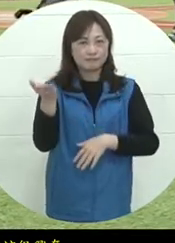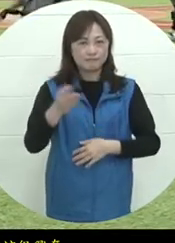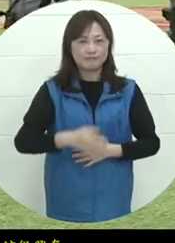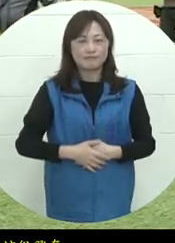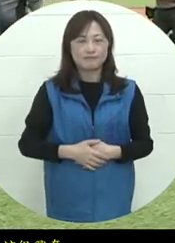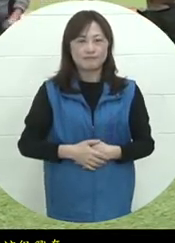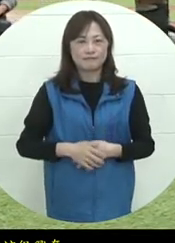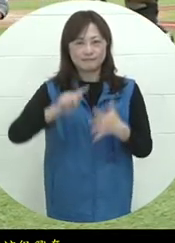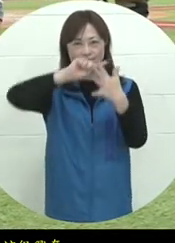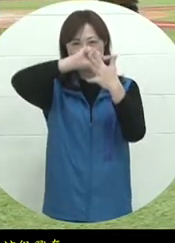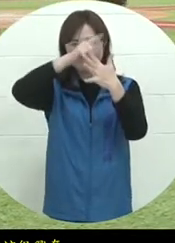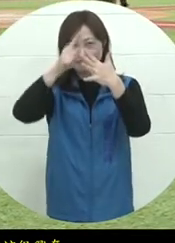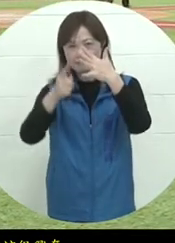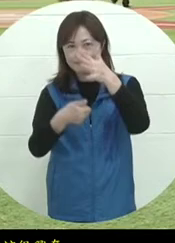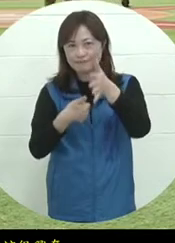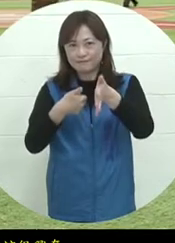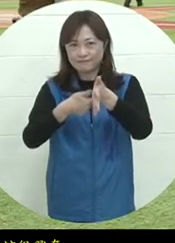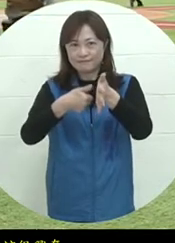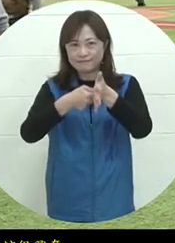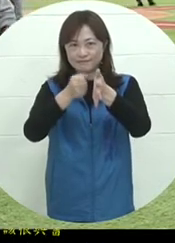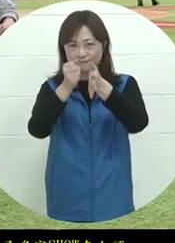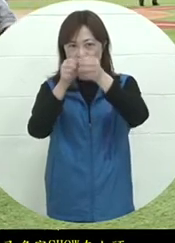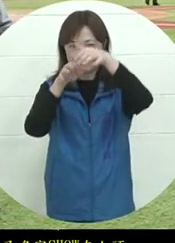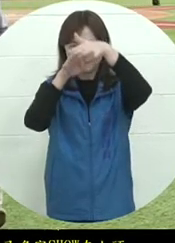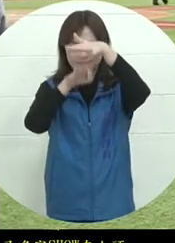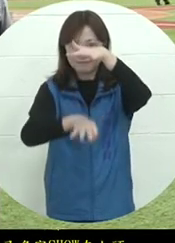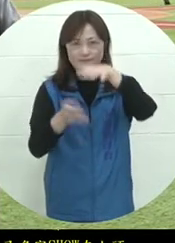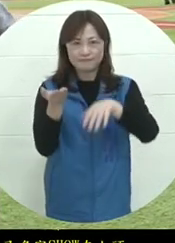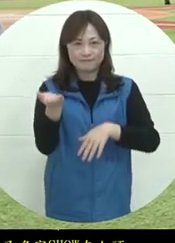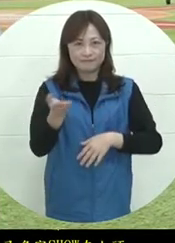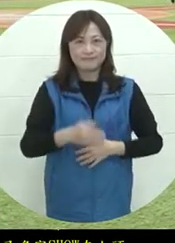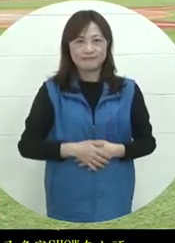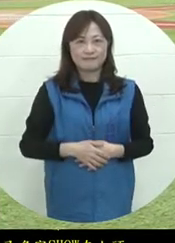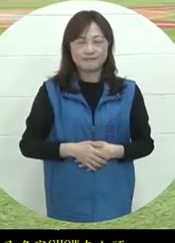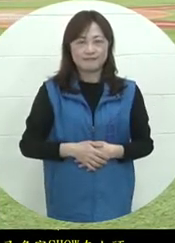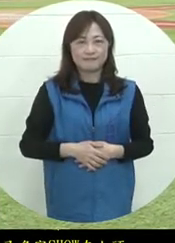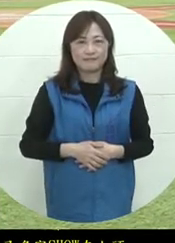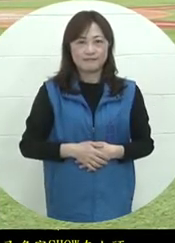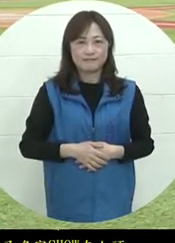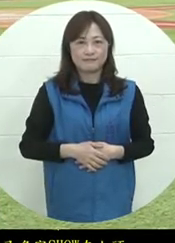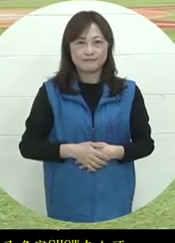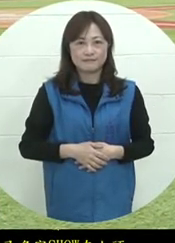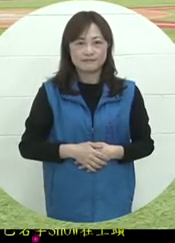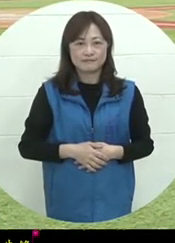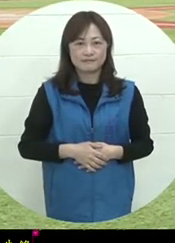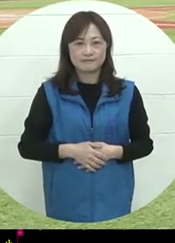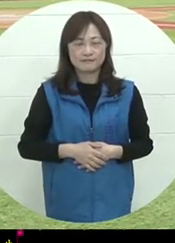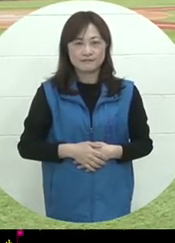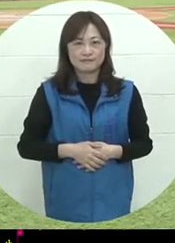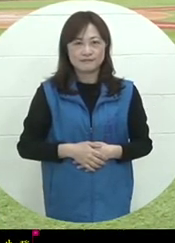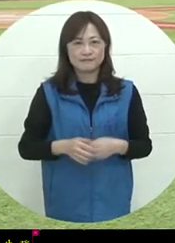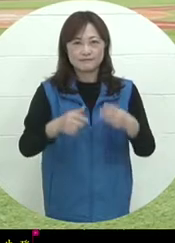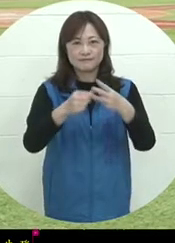second battalion is Yuta. There was also a starting player yesterday , but the batting order has changed. The center bats are 3-5. They are Nakajima Goji